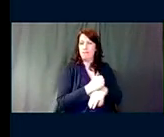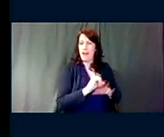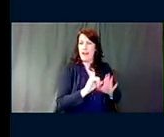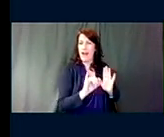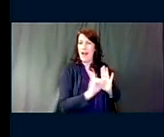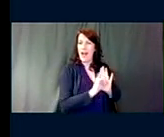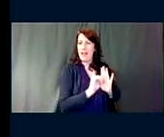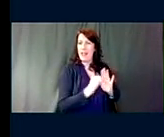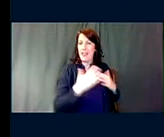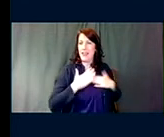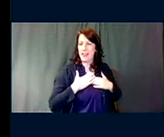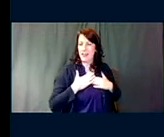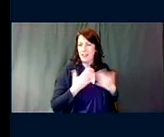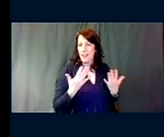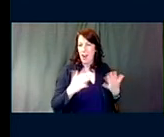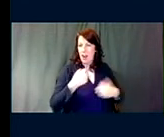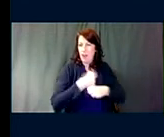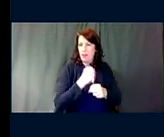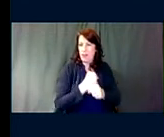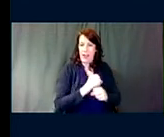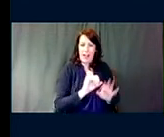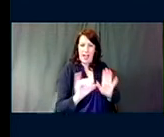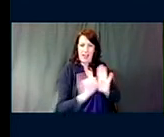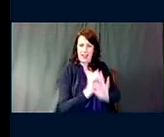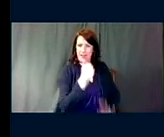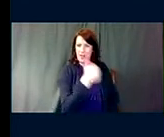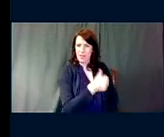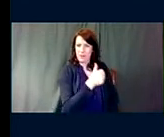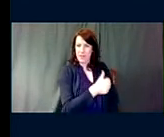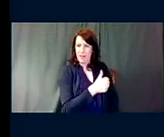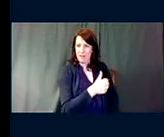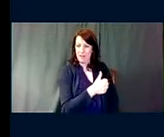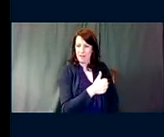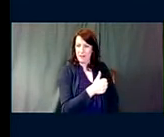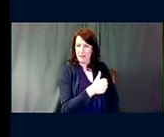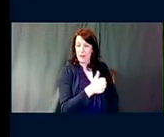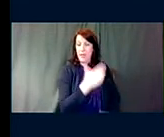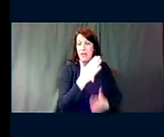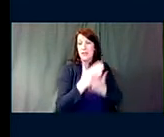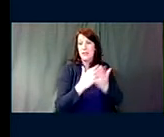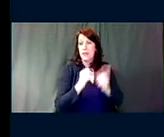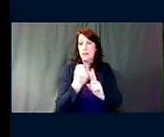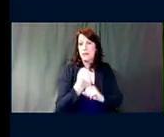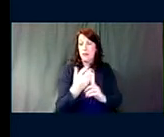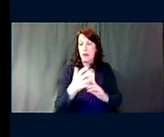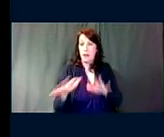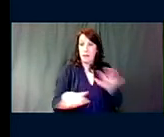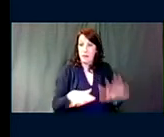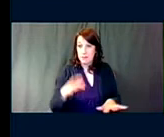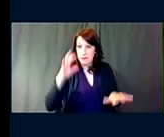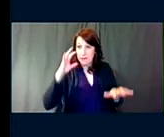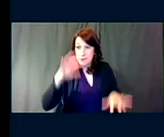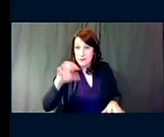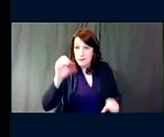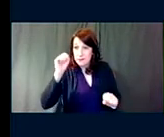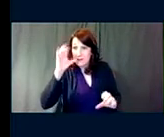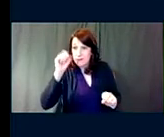FORMED THEIR IDENTITY. THEY HAVE ALREADY PRETTY MUCH CREATED THIS IDENTITY FOR THEMSELVES. AND IN SOME CASES, IT MIGHT JAR